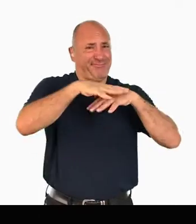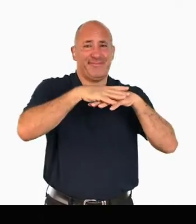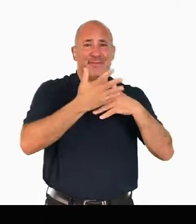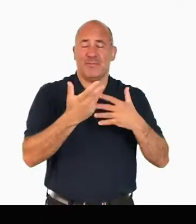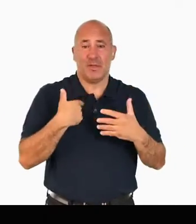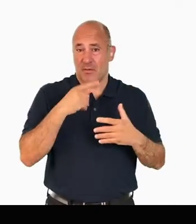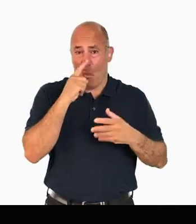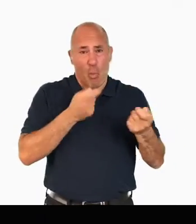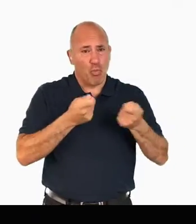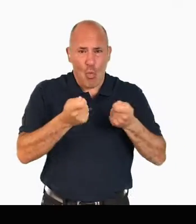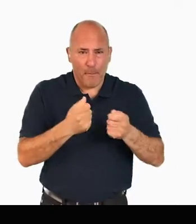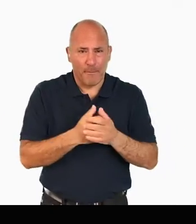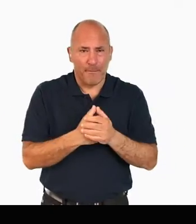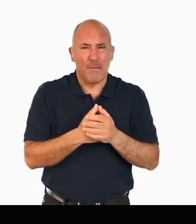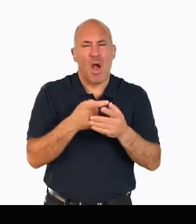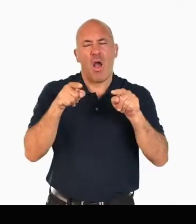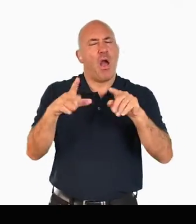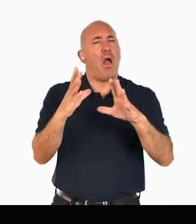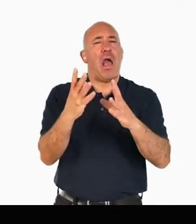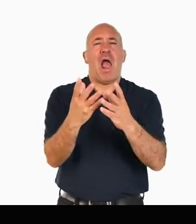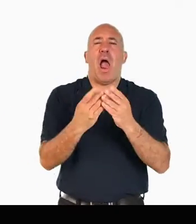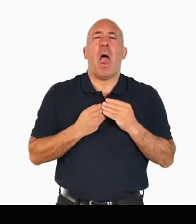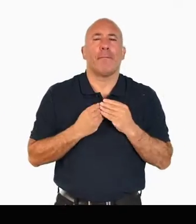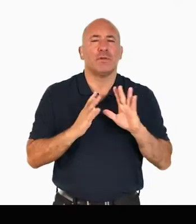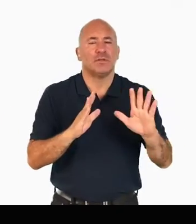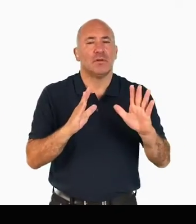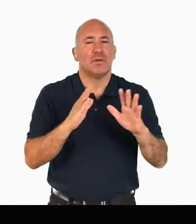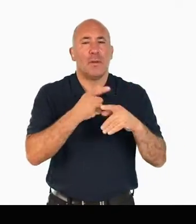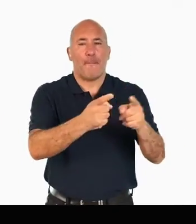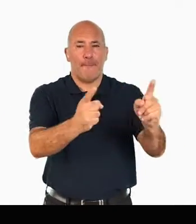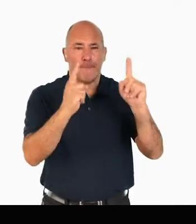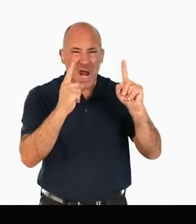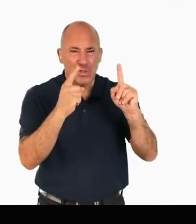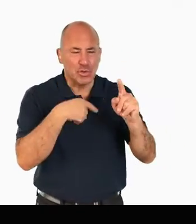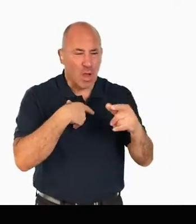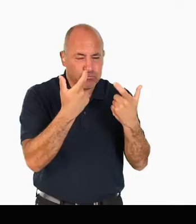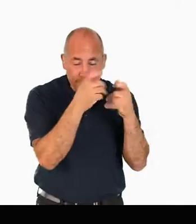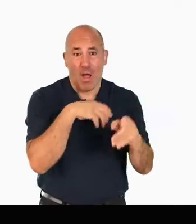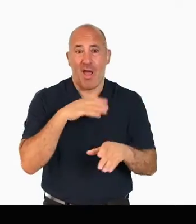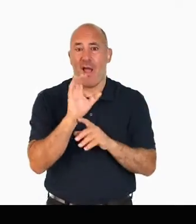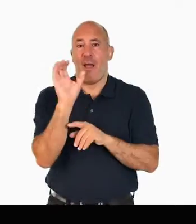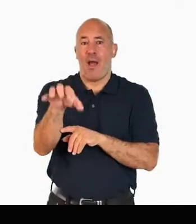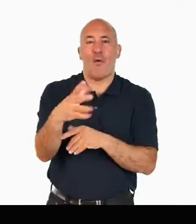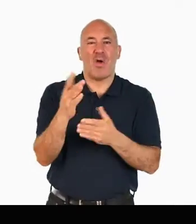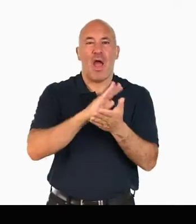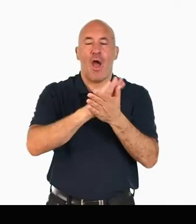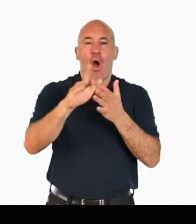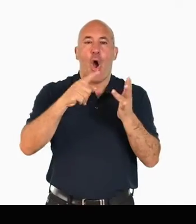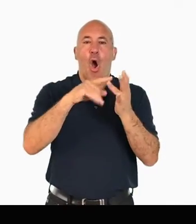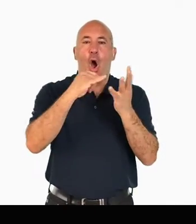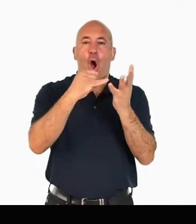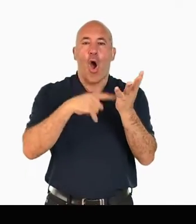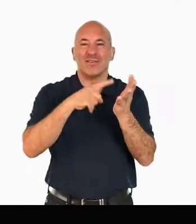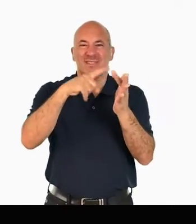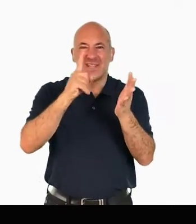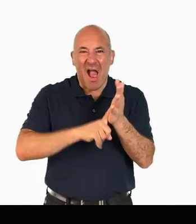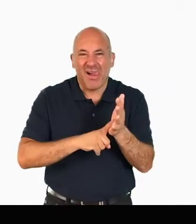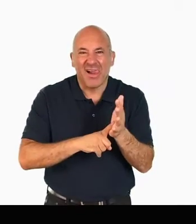good living conditions really, and I wasn't really coping, but they helped me, they, the manager,